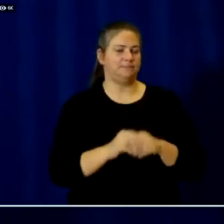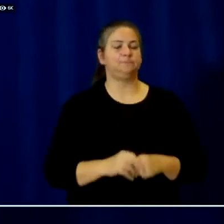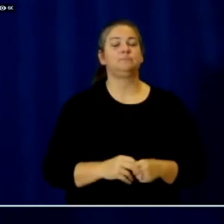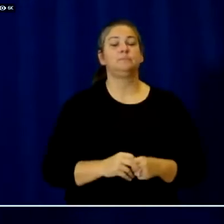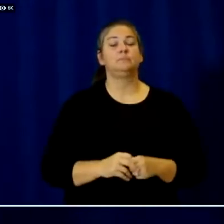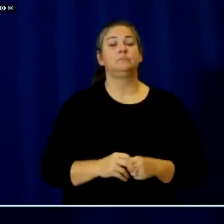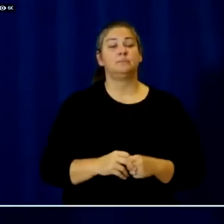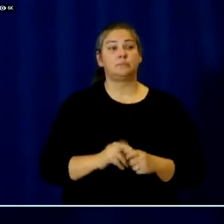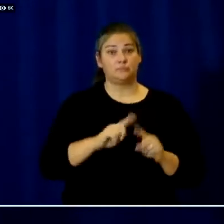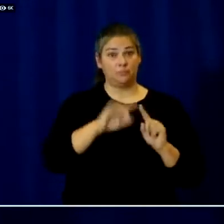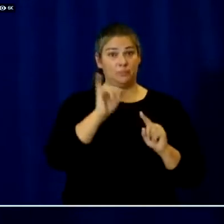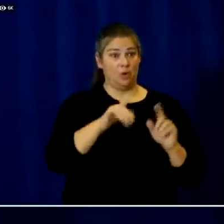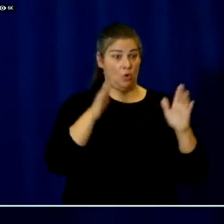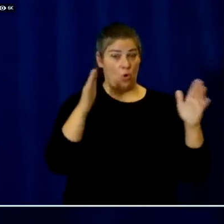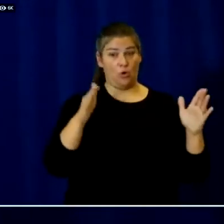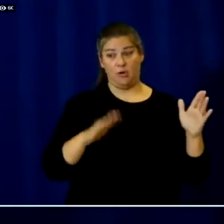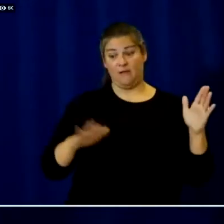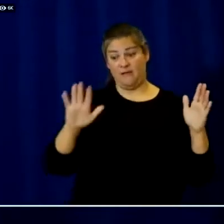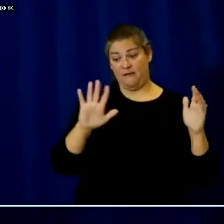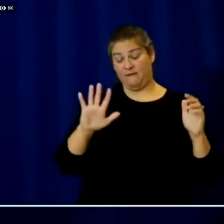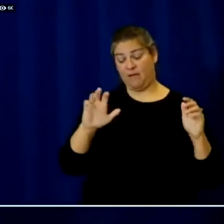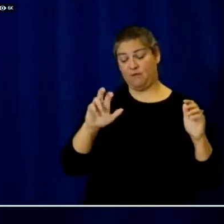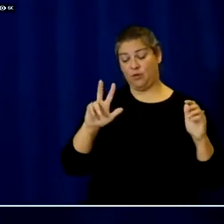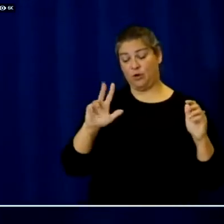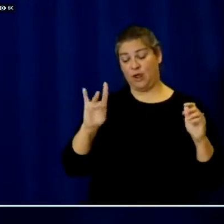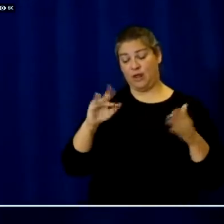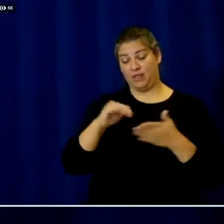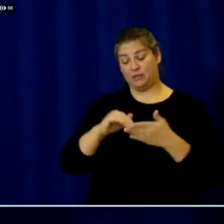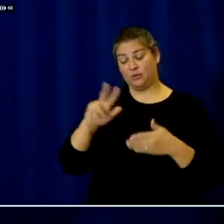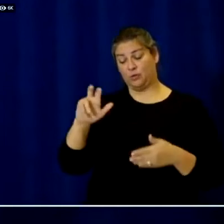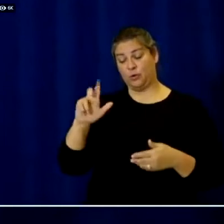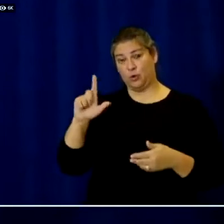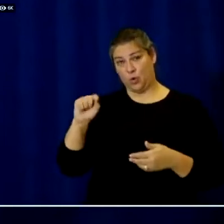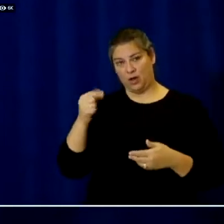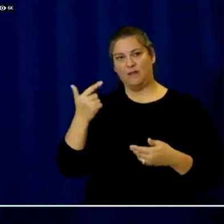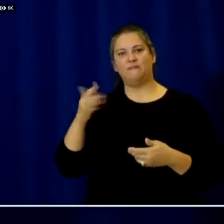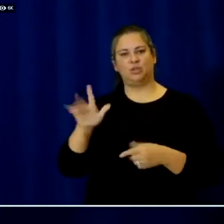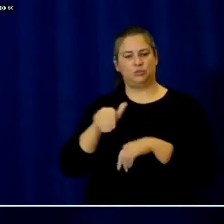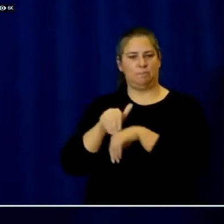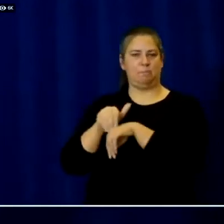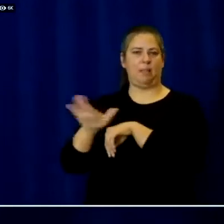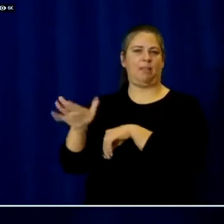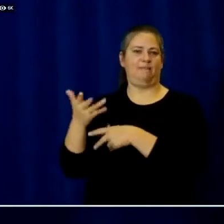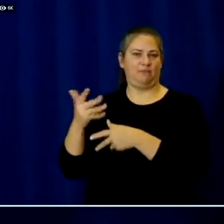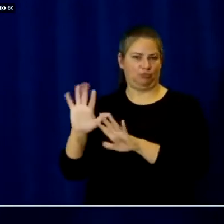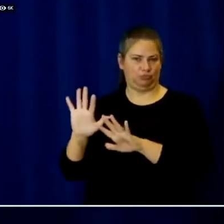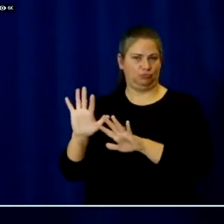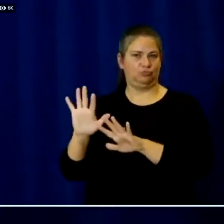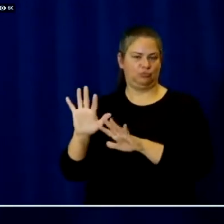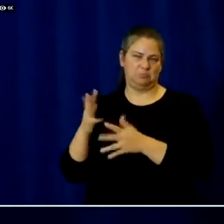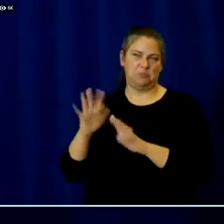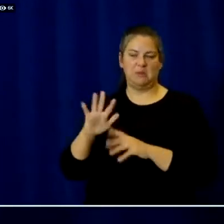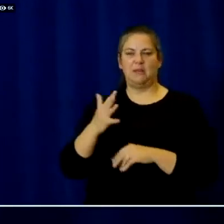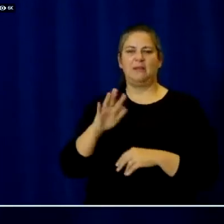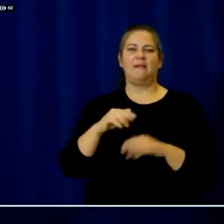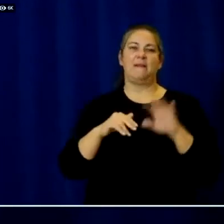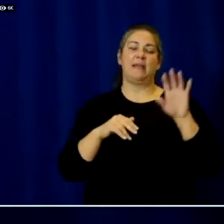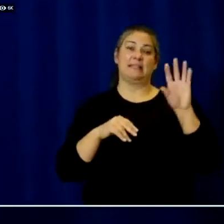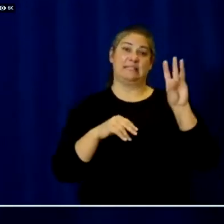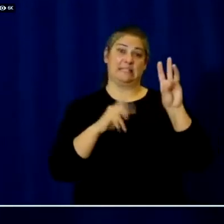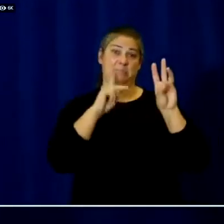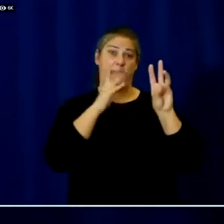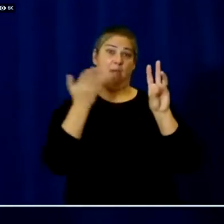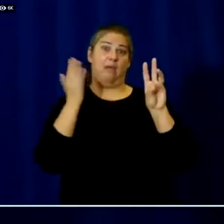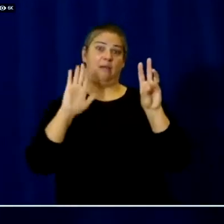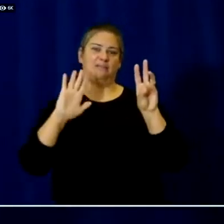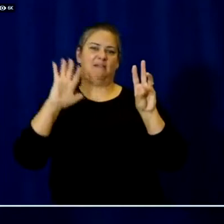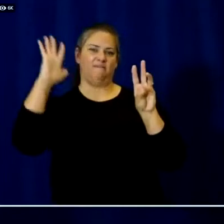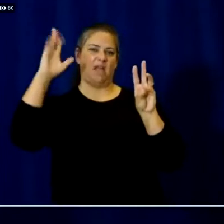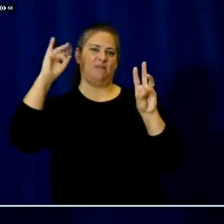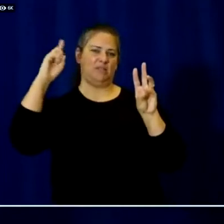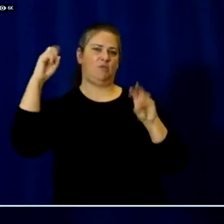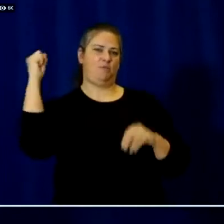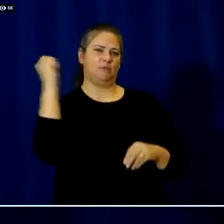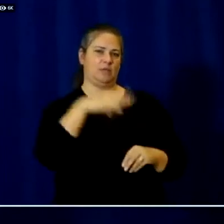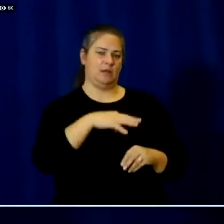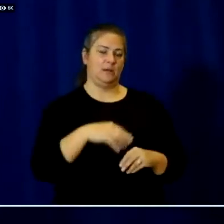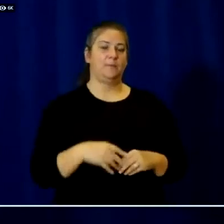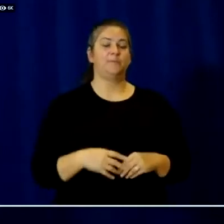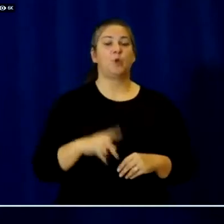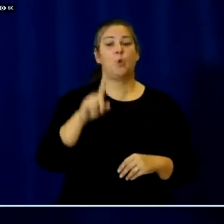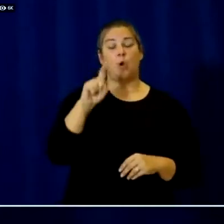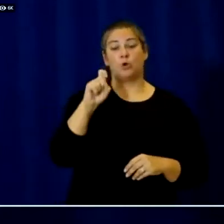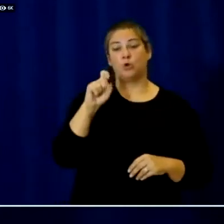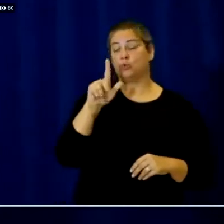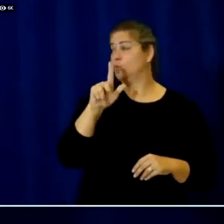538,320 have been issued to the voter, so roughly five out of six and 144,749